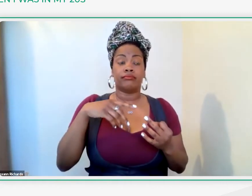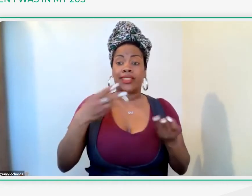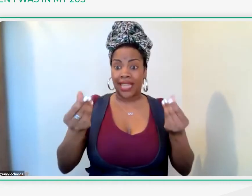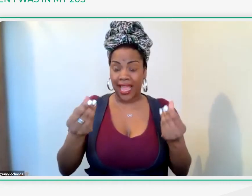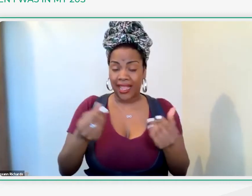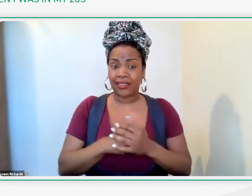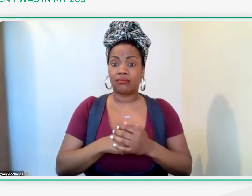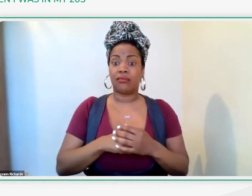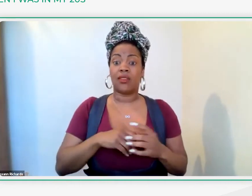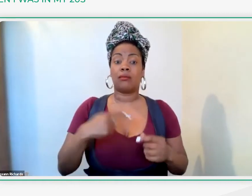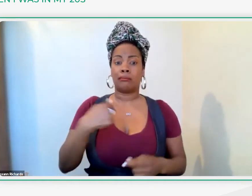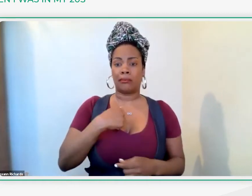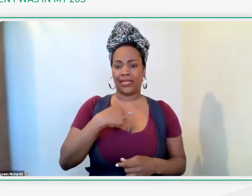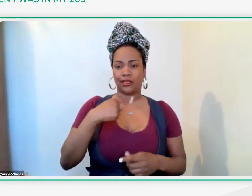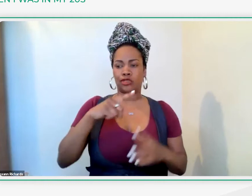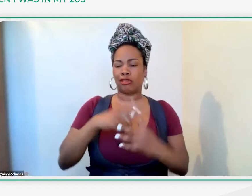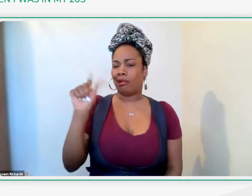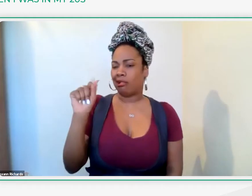You can invest in land.